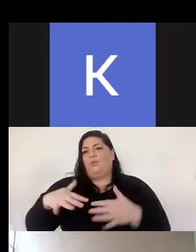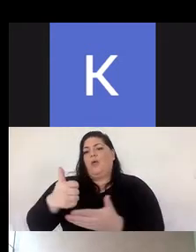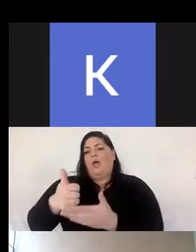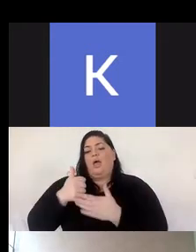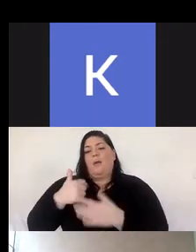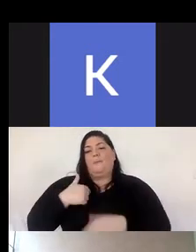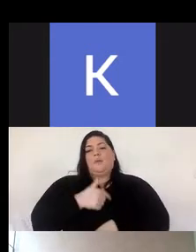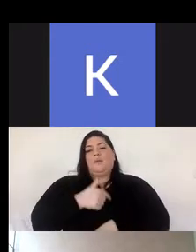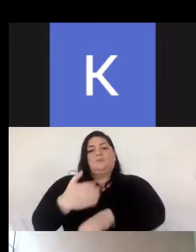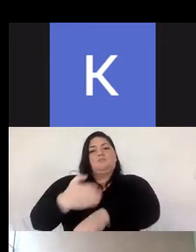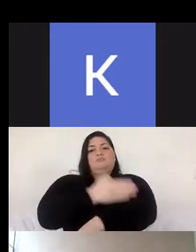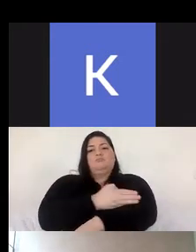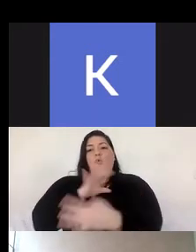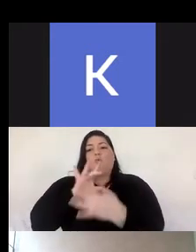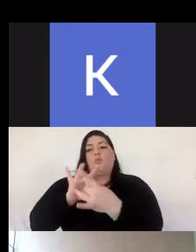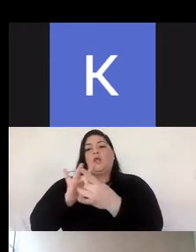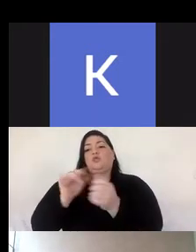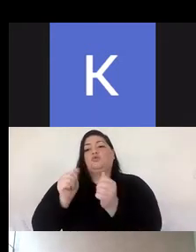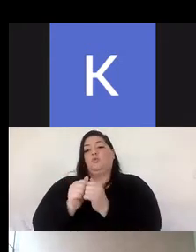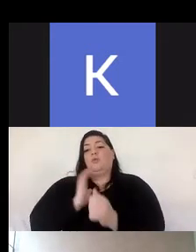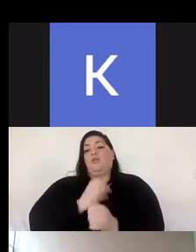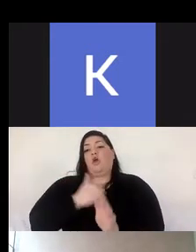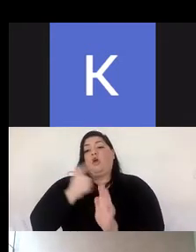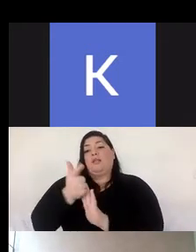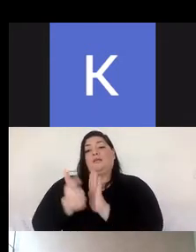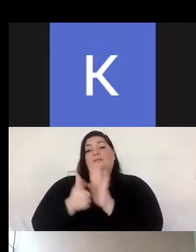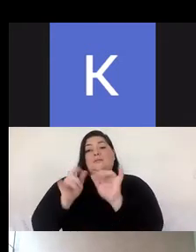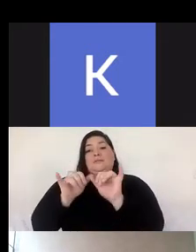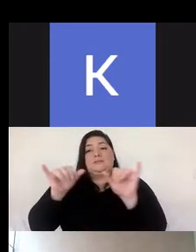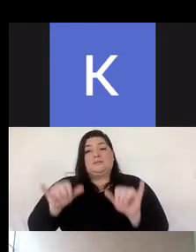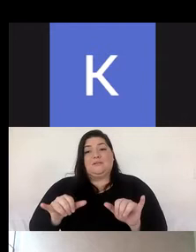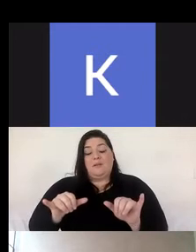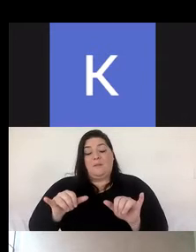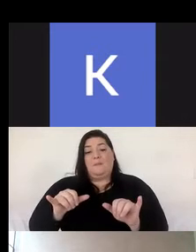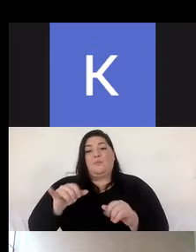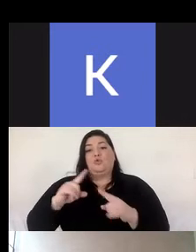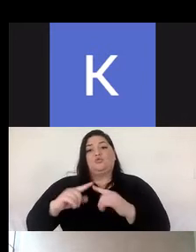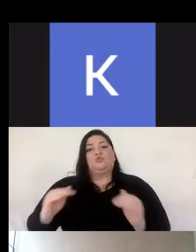with the legal system in our county, to update protocols